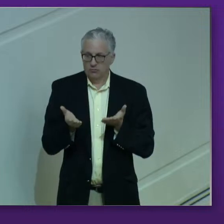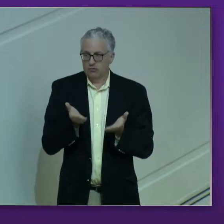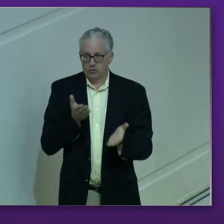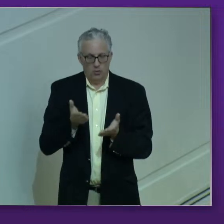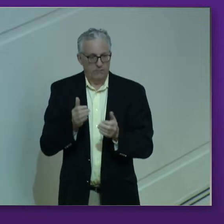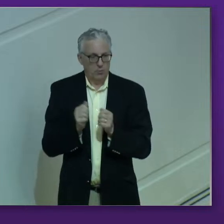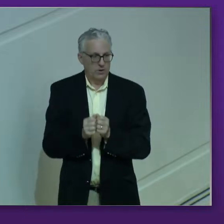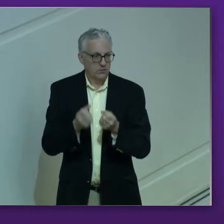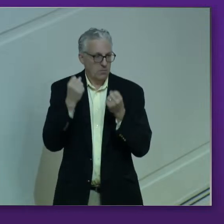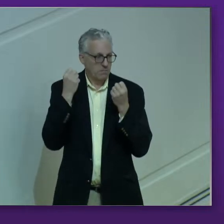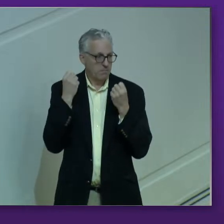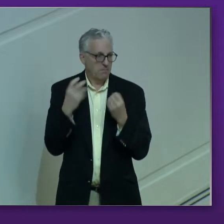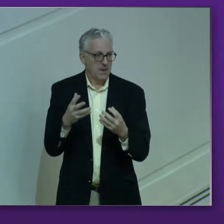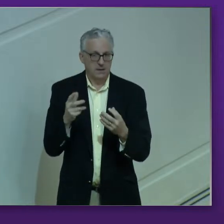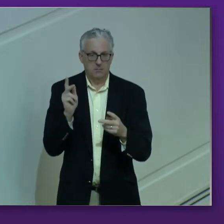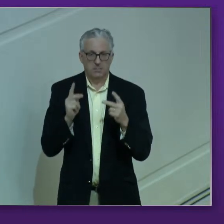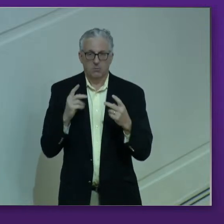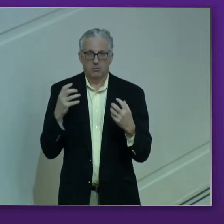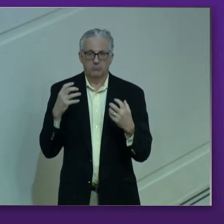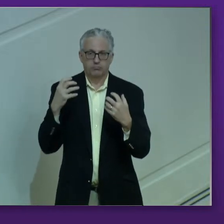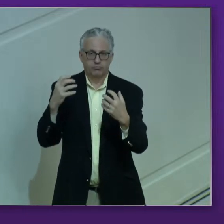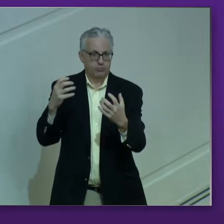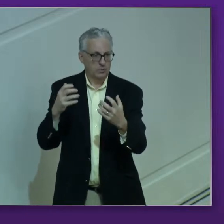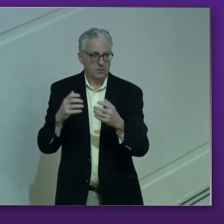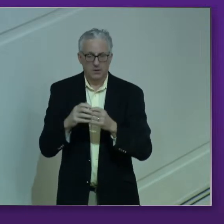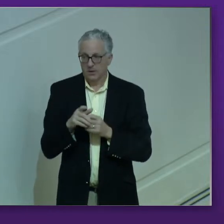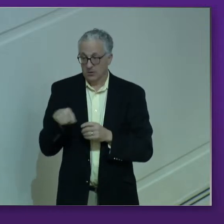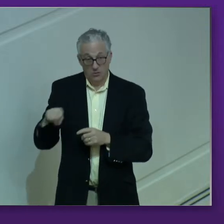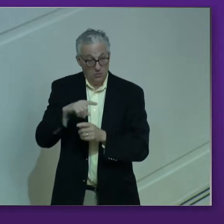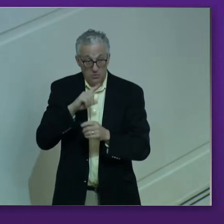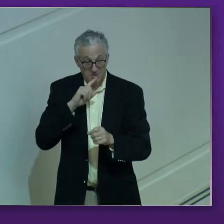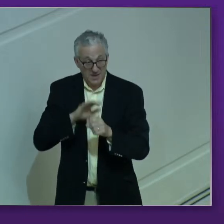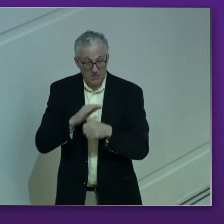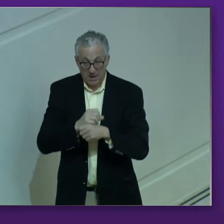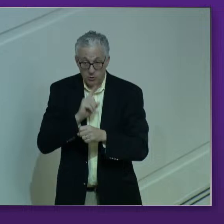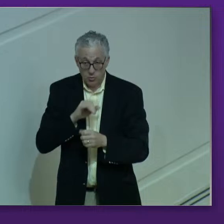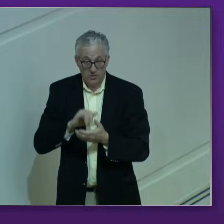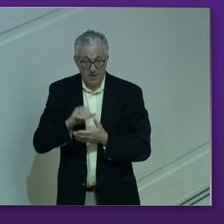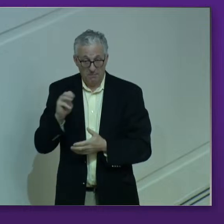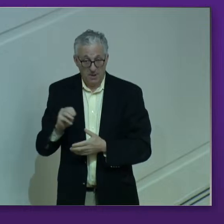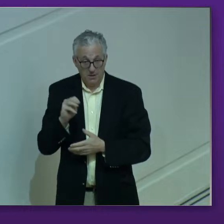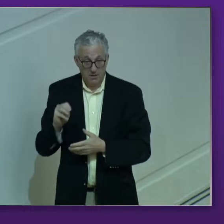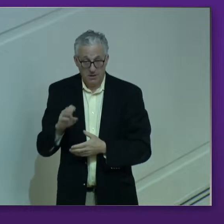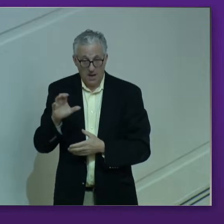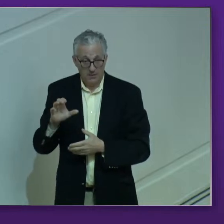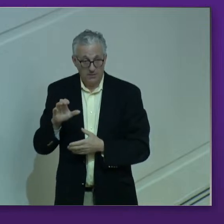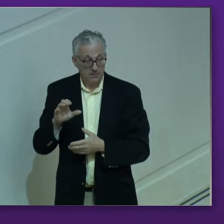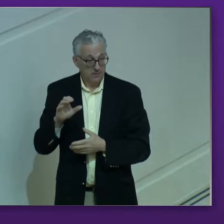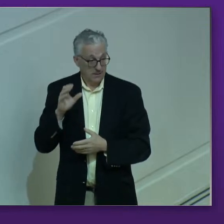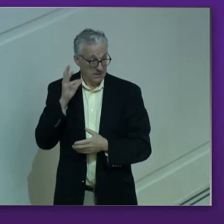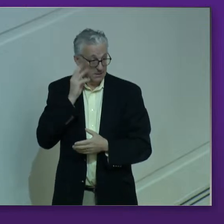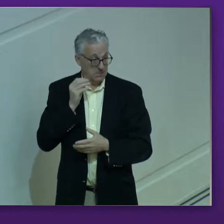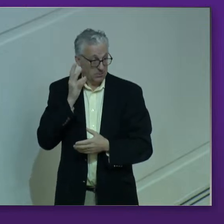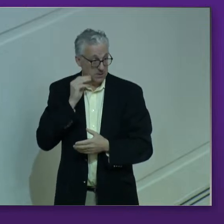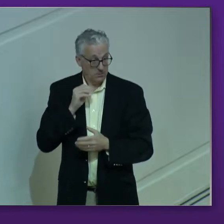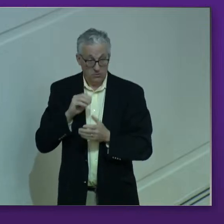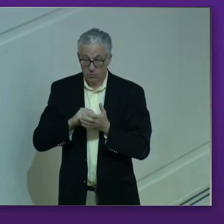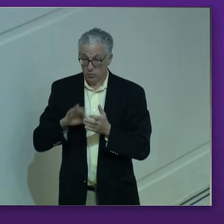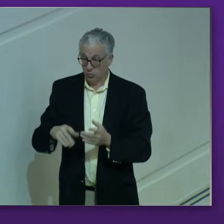MUCH TO OUR STUDENTS AND TO EACH OTHER PLEASE REMEMBER TO TAKE CARE OF YOUR SELF. THANK YOU THANK YOU THANK YOU